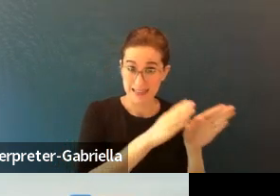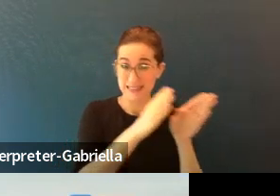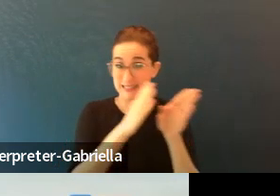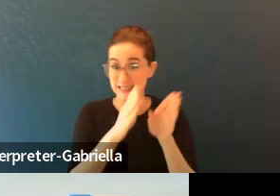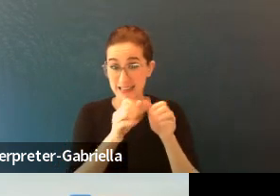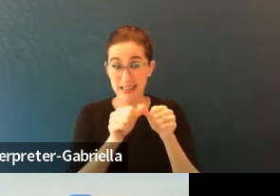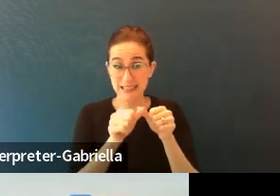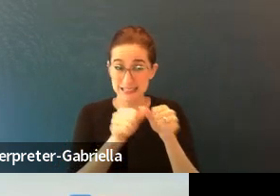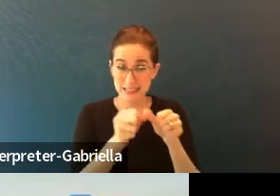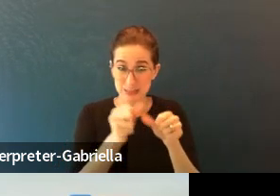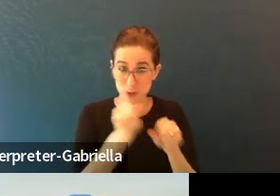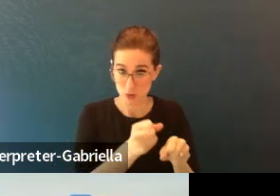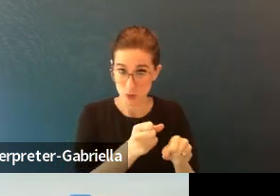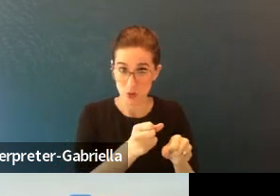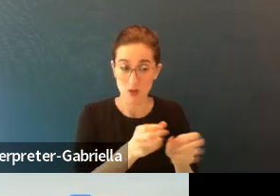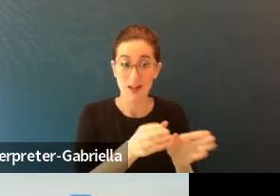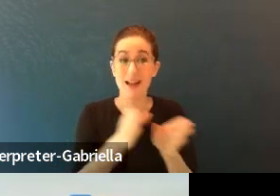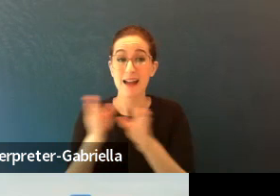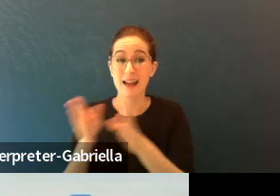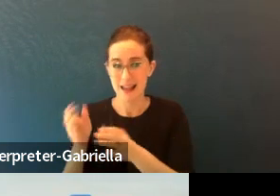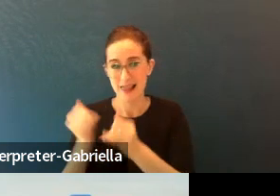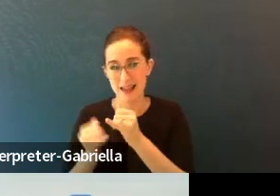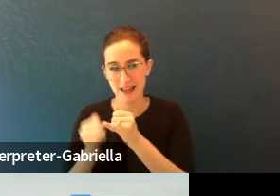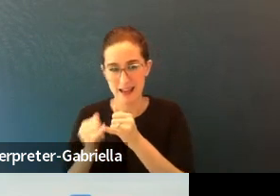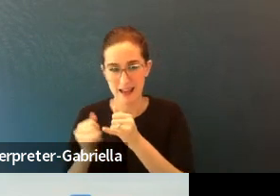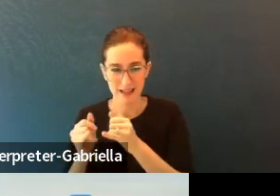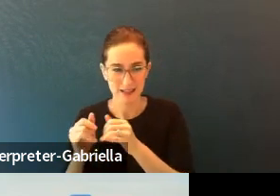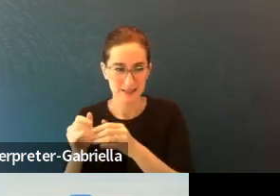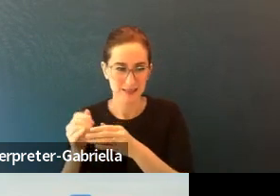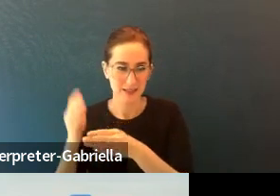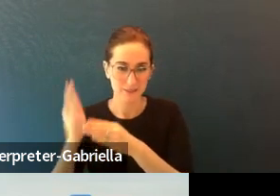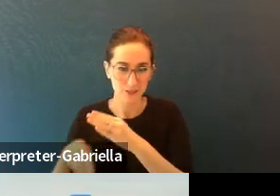finish strong. So I went to new student core success